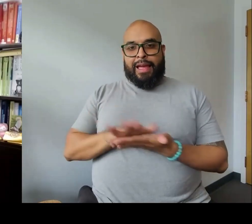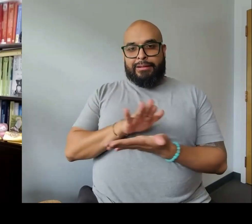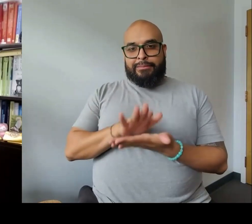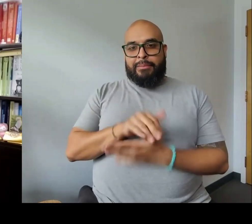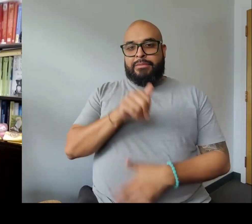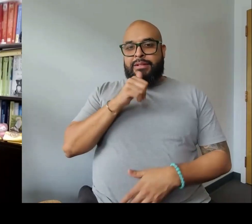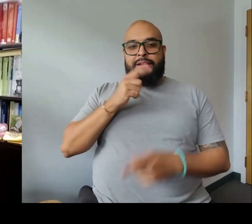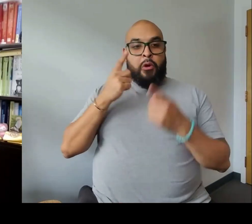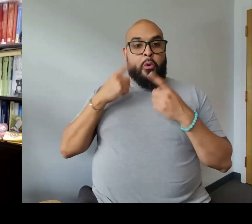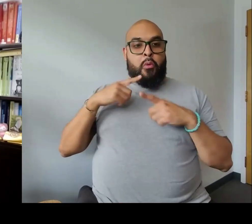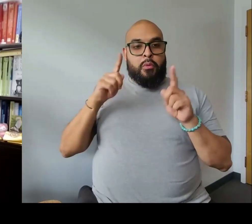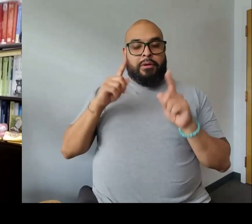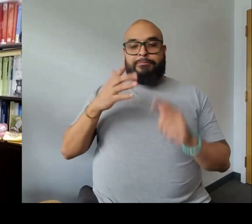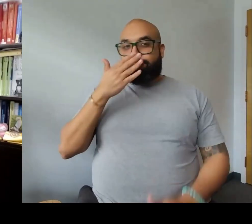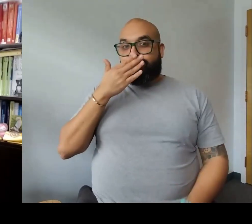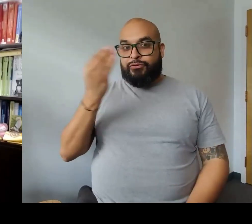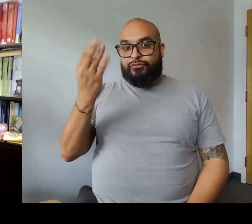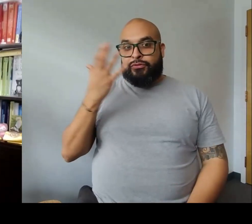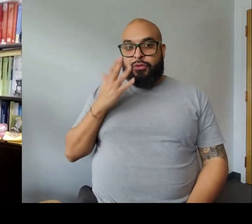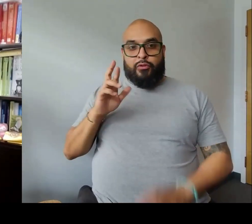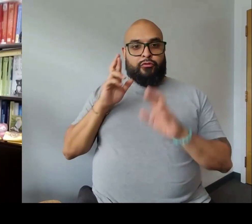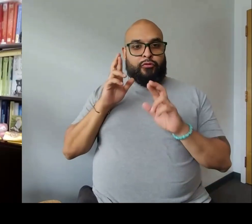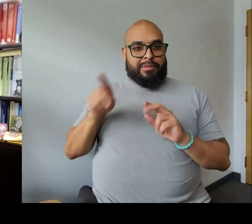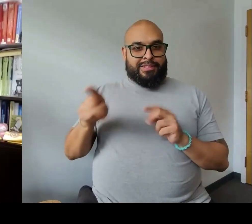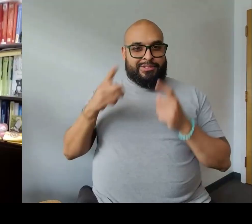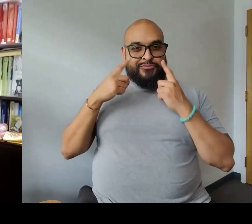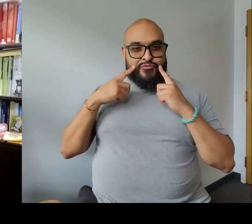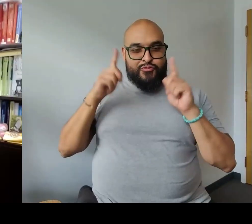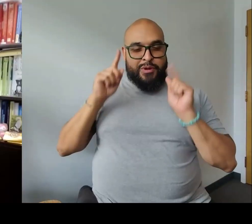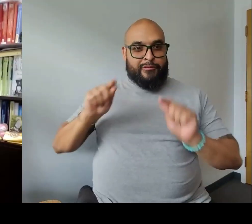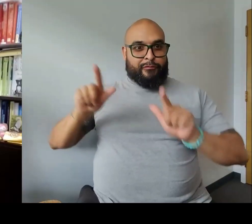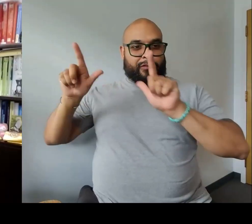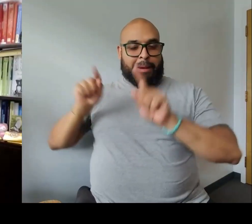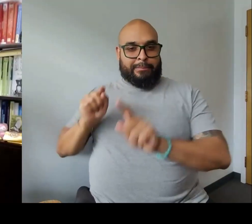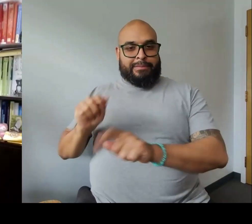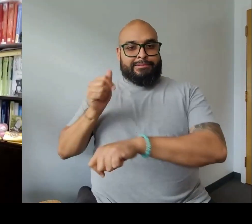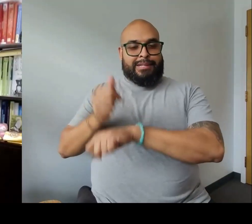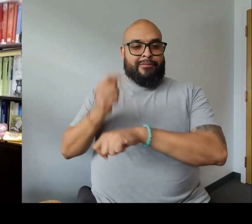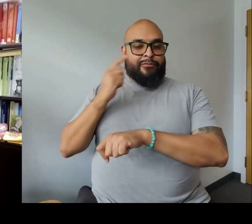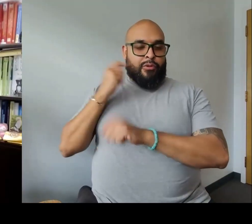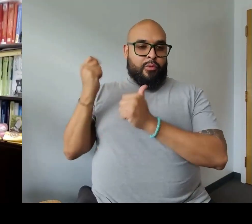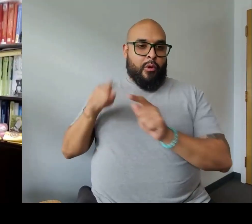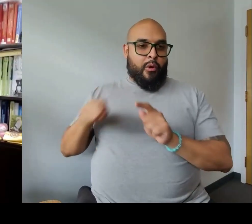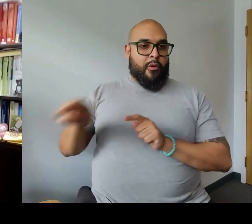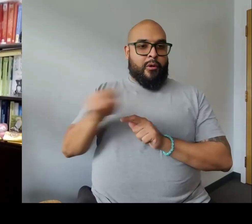So hopefully this one will work. It is set so that everyone can see, but you're not allowed.